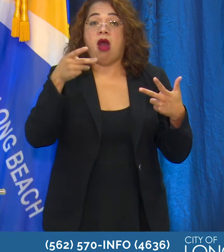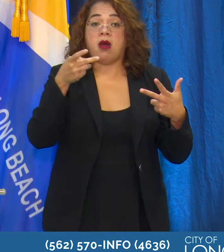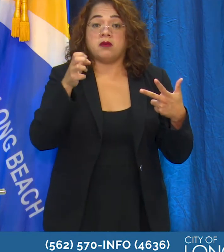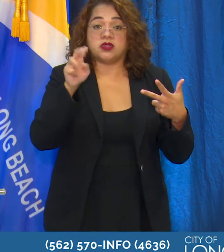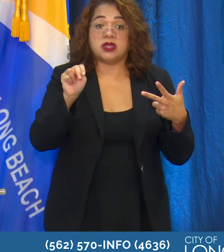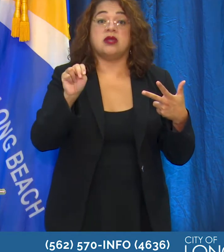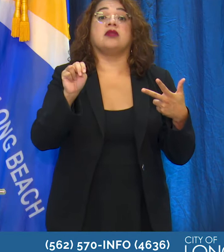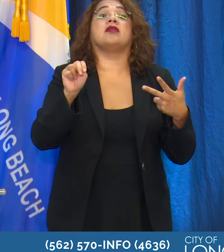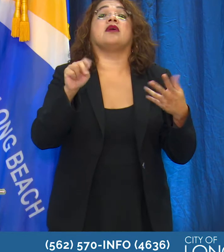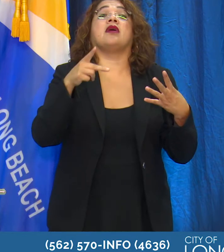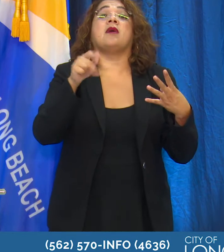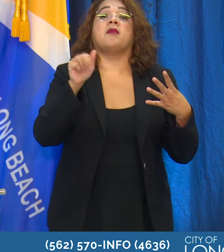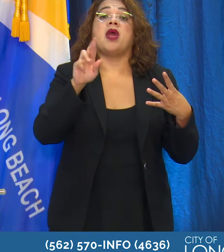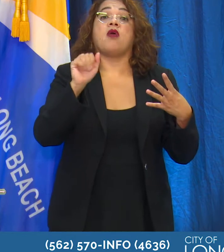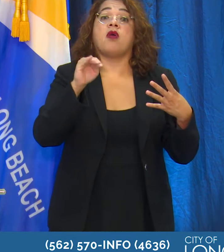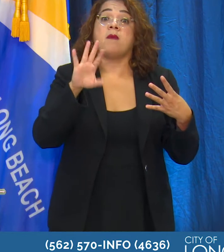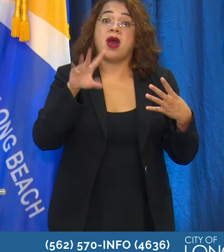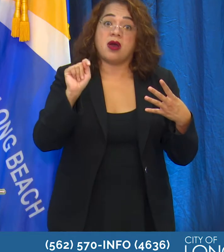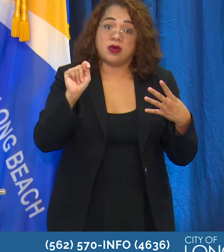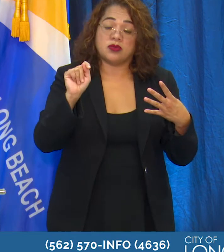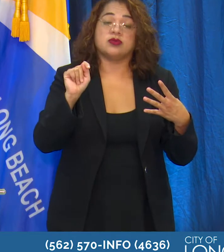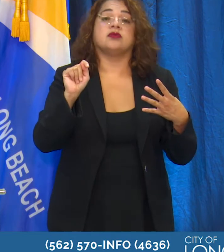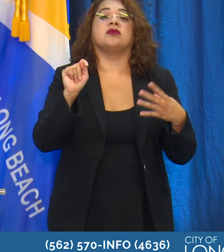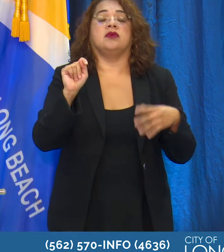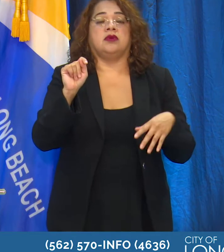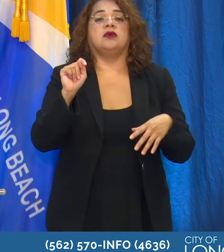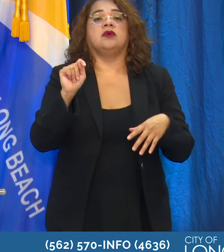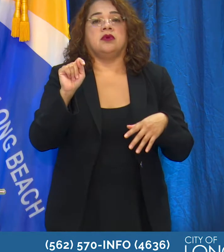If you feel like you have symptoms and you don't have an appointment, you can go to the